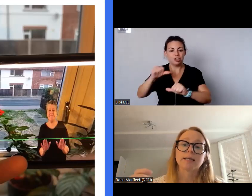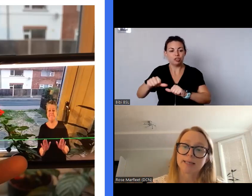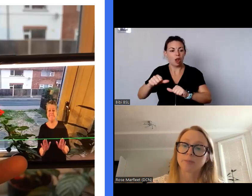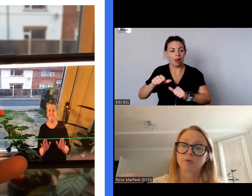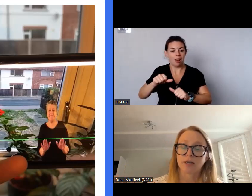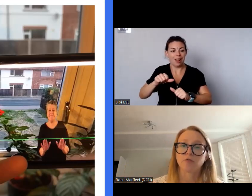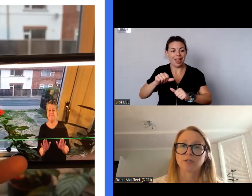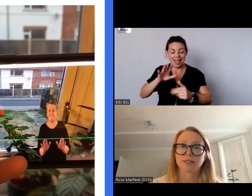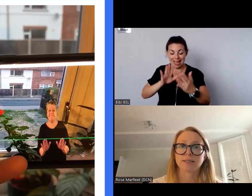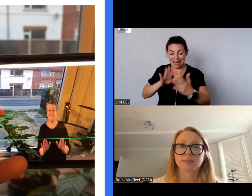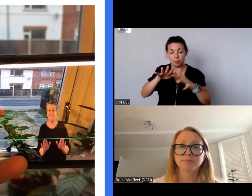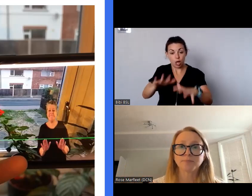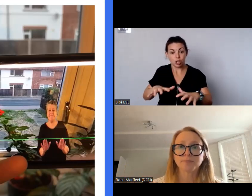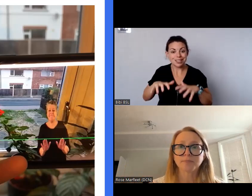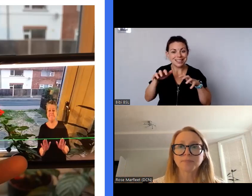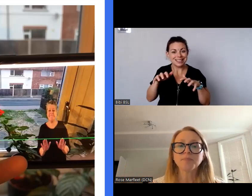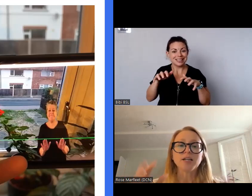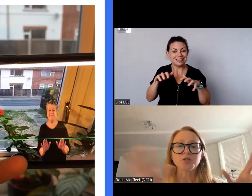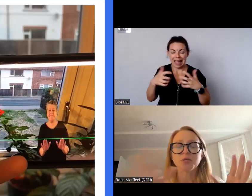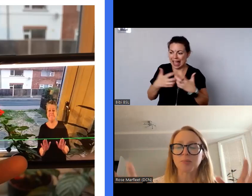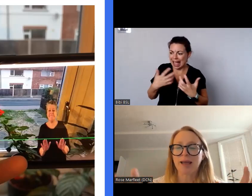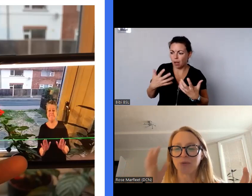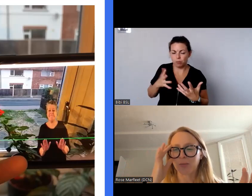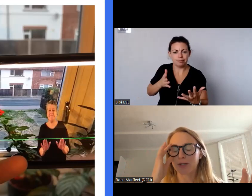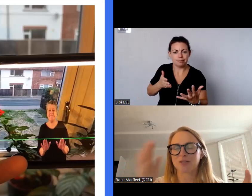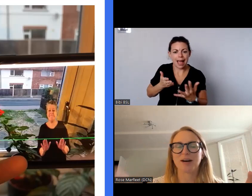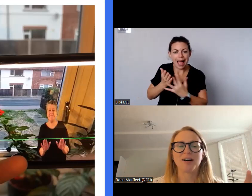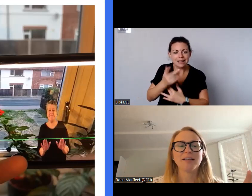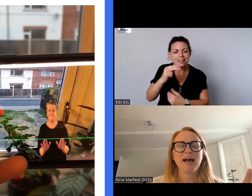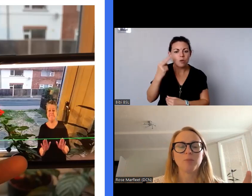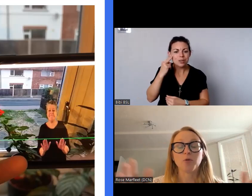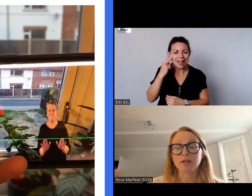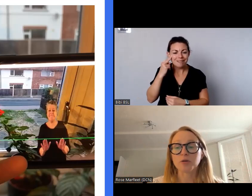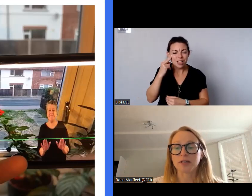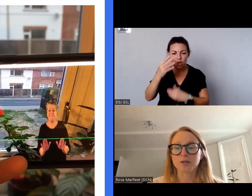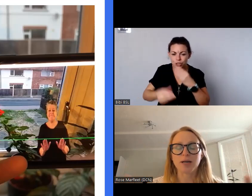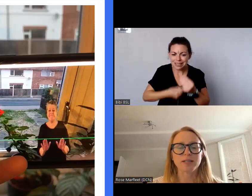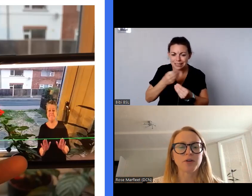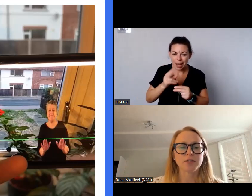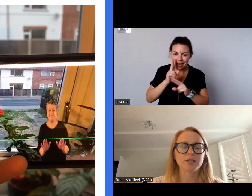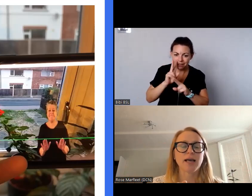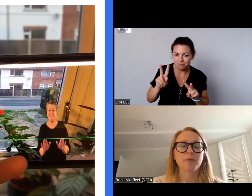accessible to deaf audiences. Just to explain what the pictures are, although I do think it's quite self-evident.